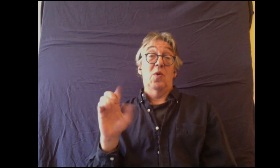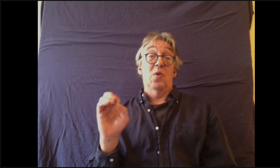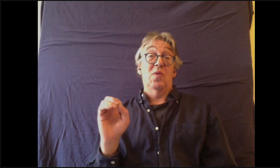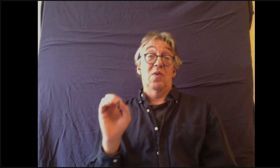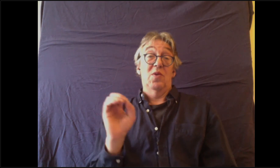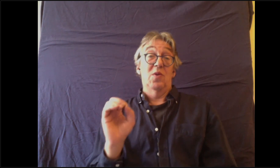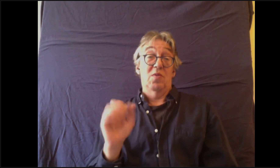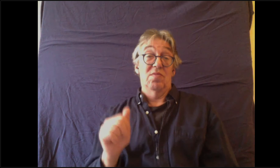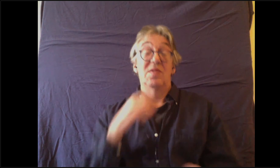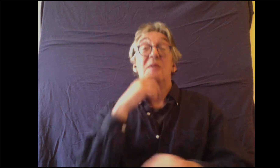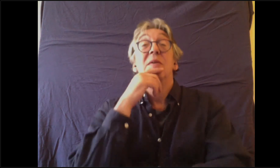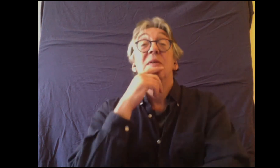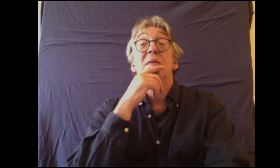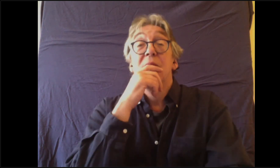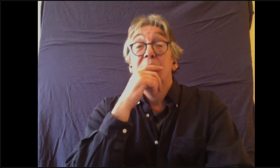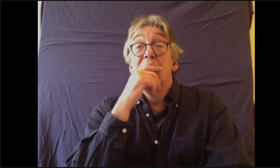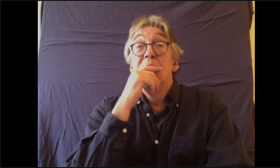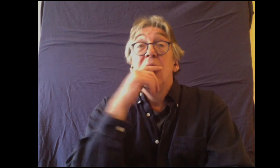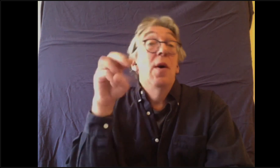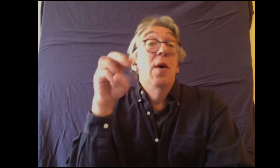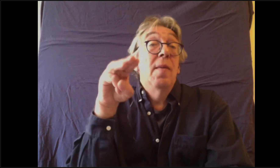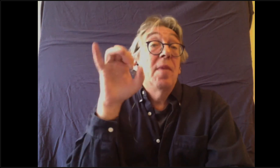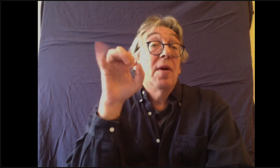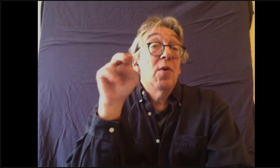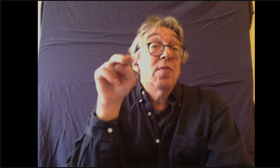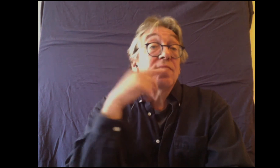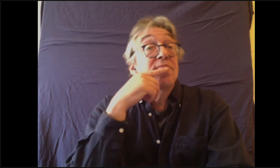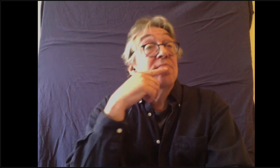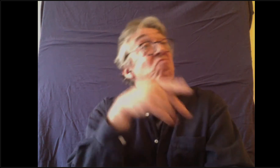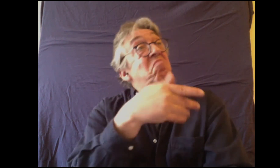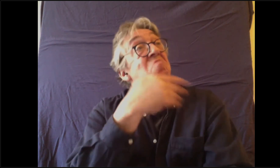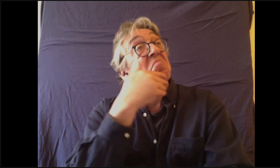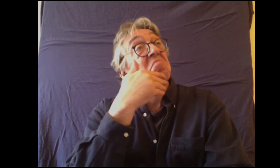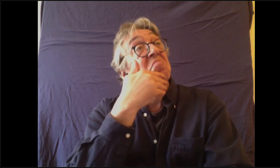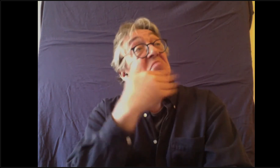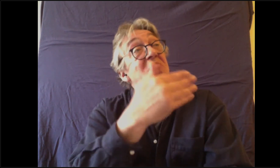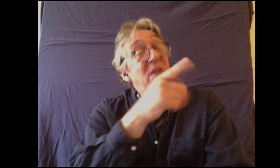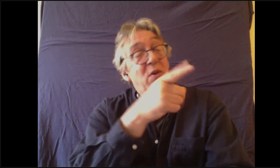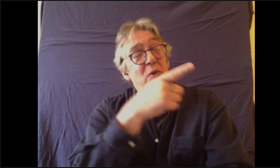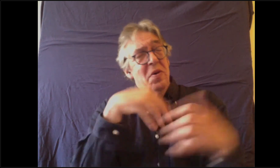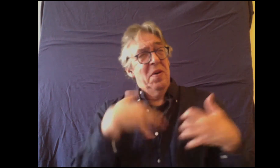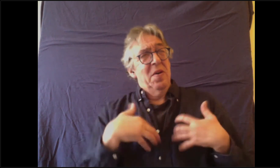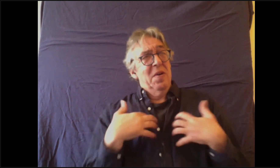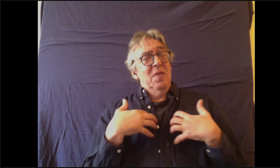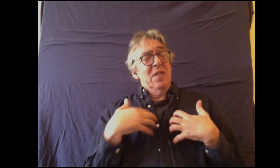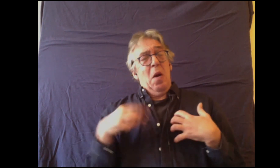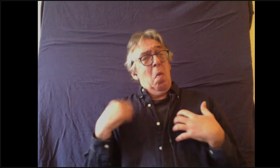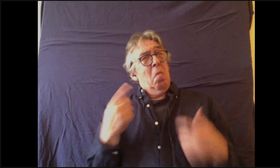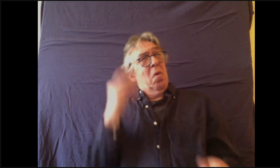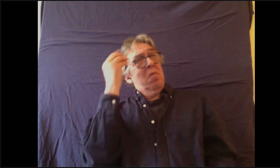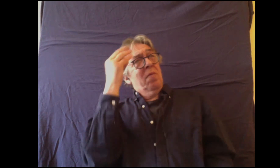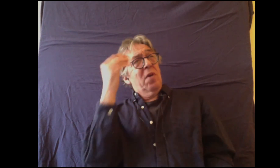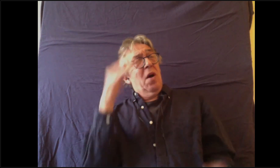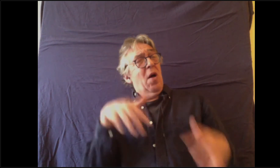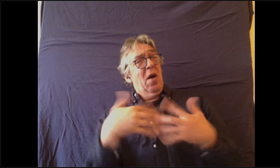Thank you, Andrew. That's very interesting. We're wondering what is the collaboration you have